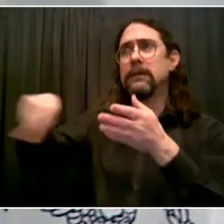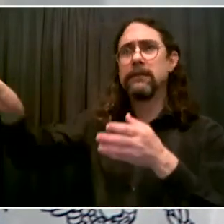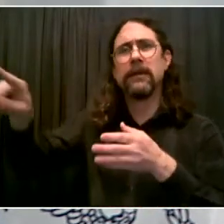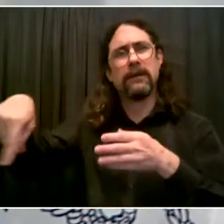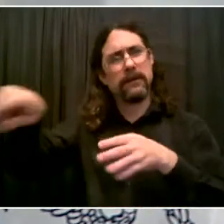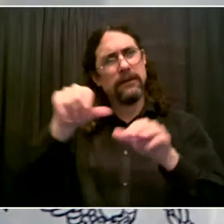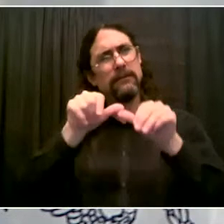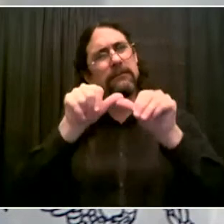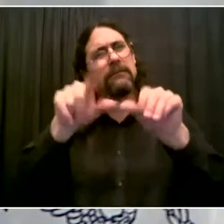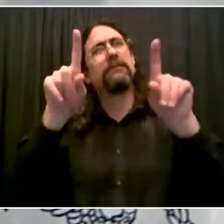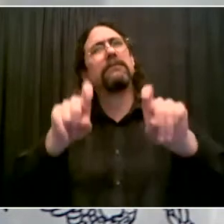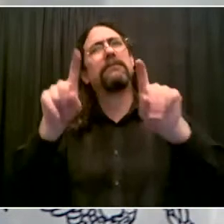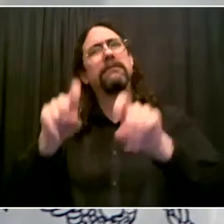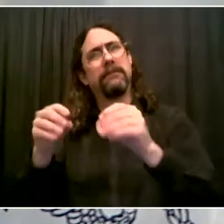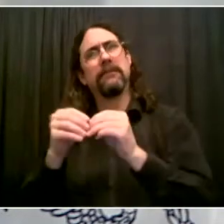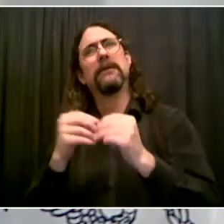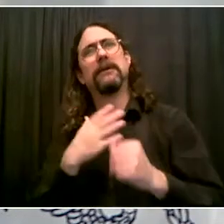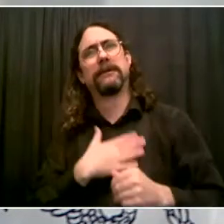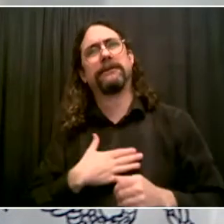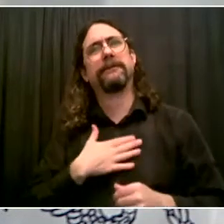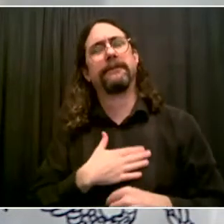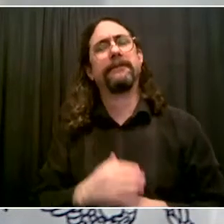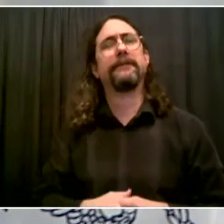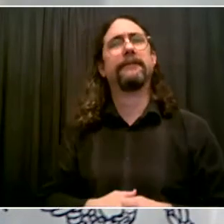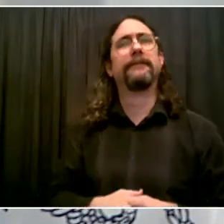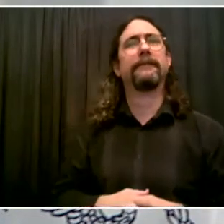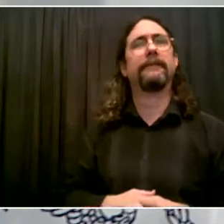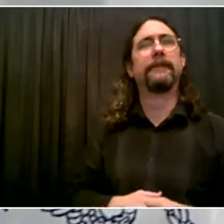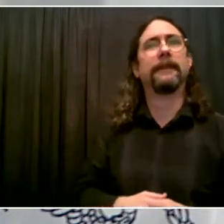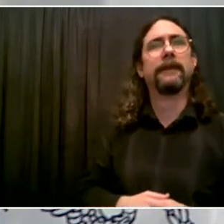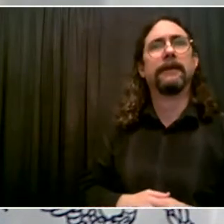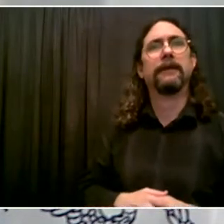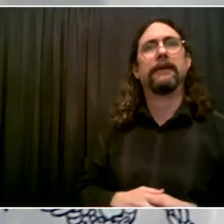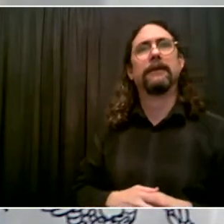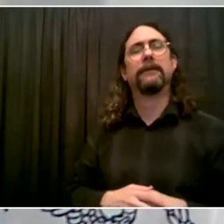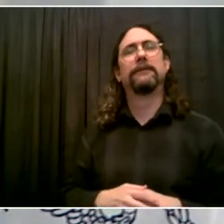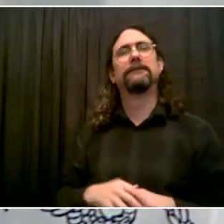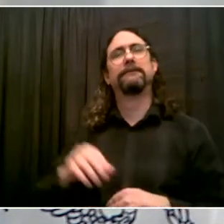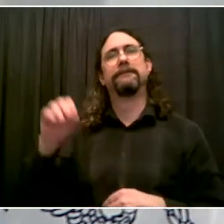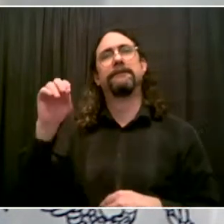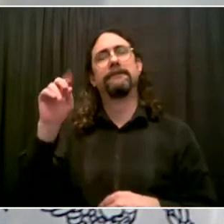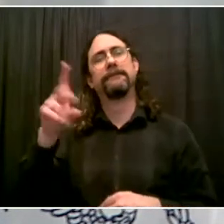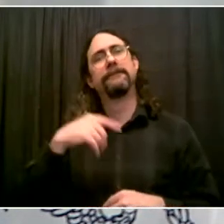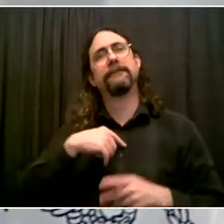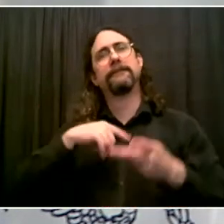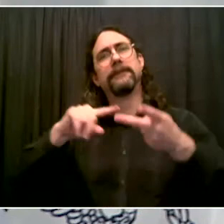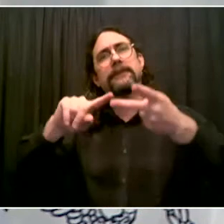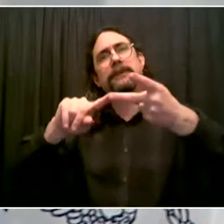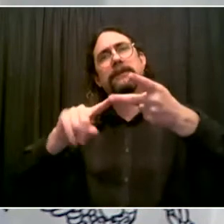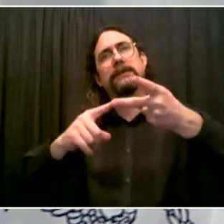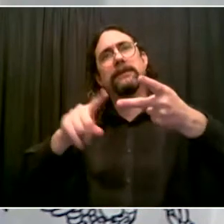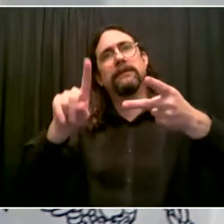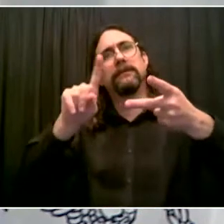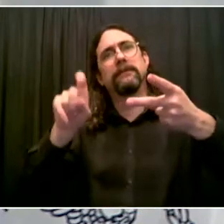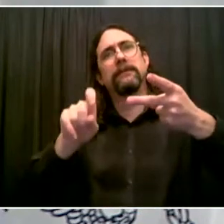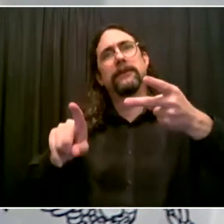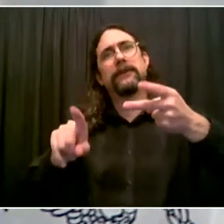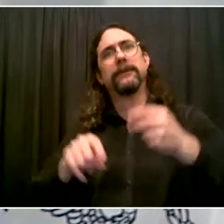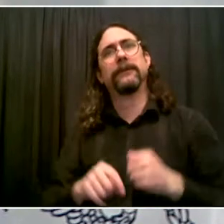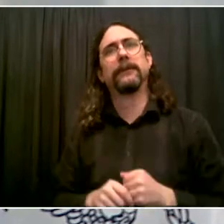THANK YOU, GO AHEAD DAVID. Reporter: MY SECOND QUESTION, FEW WEEKS AGO COMPLAINING